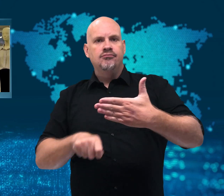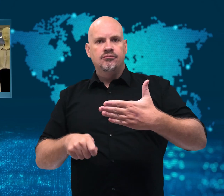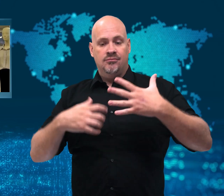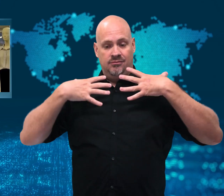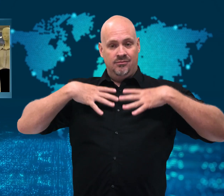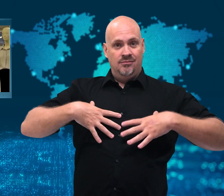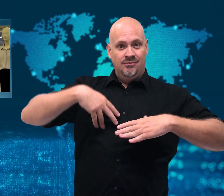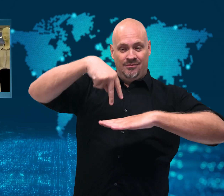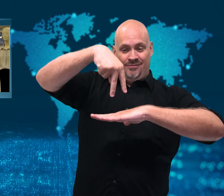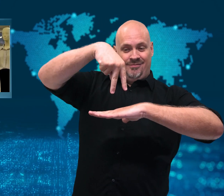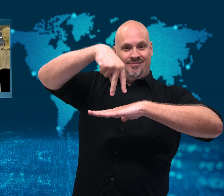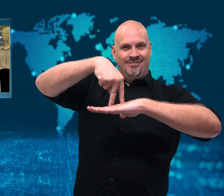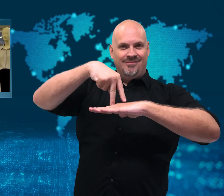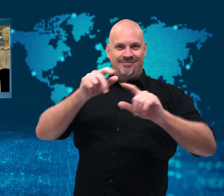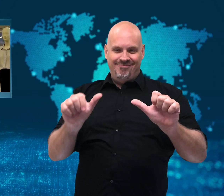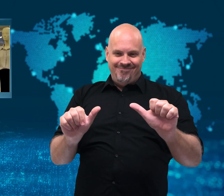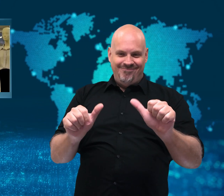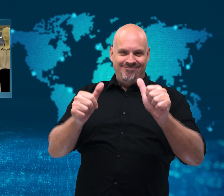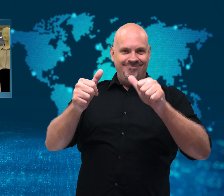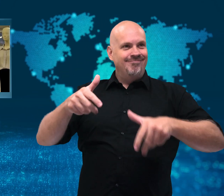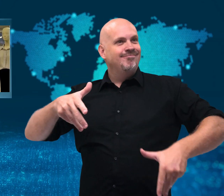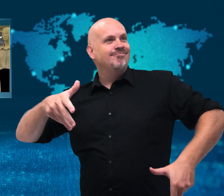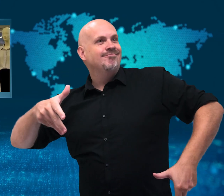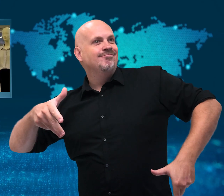citing Islam beliefs.